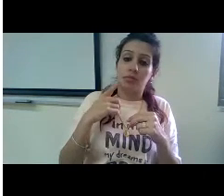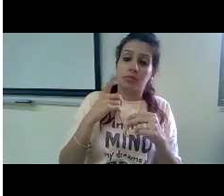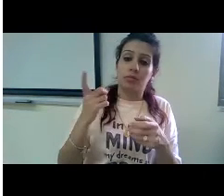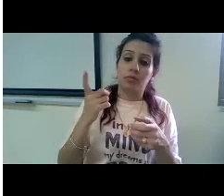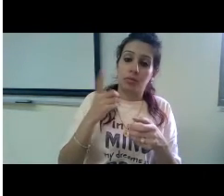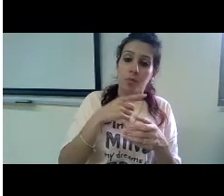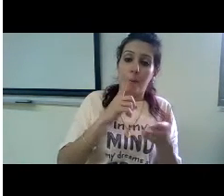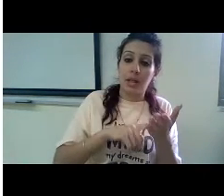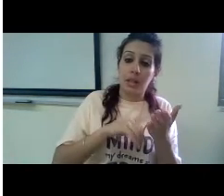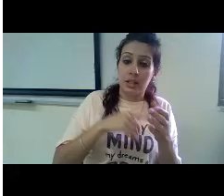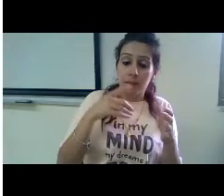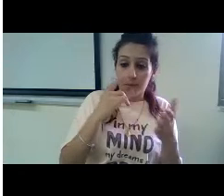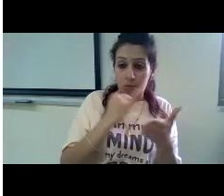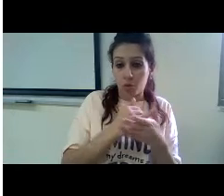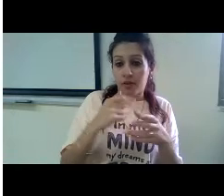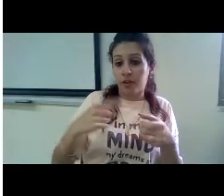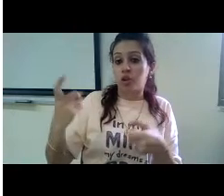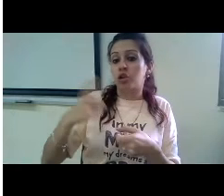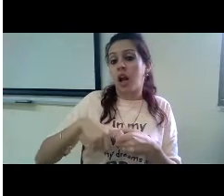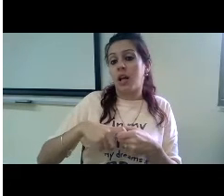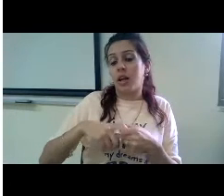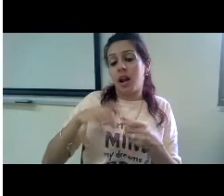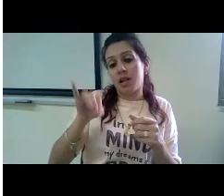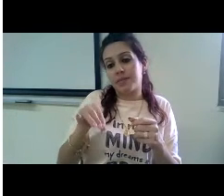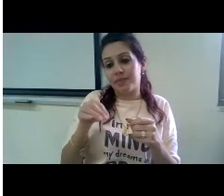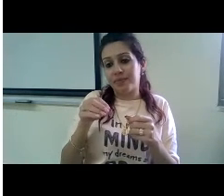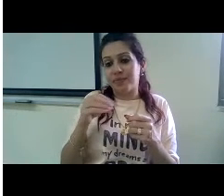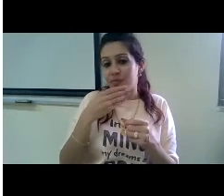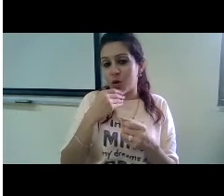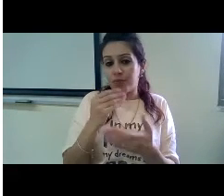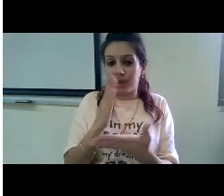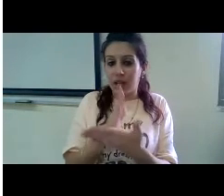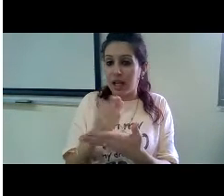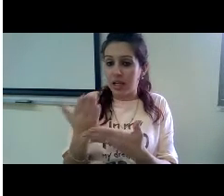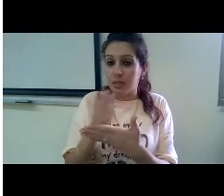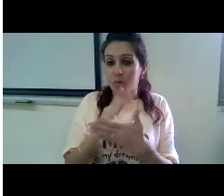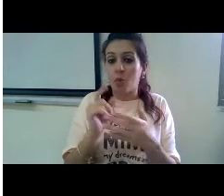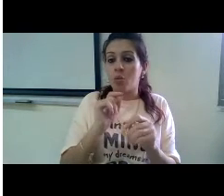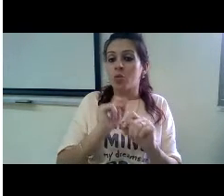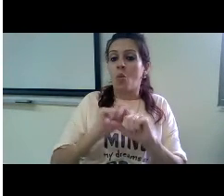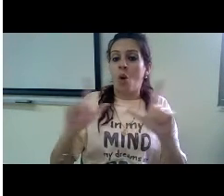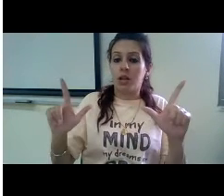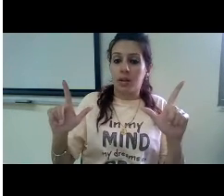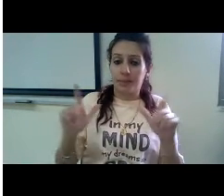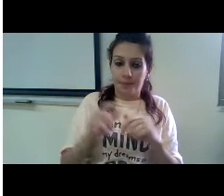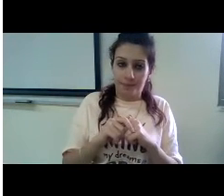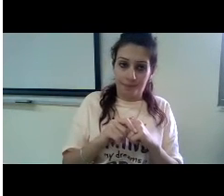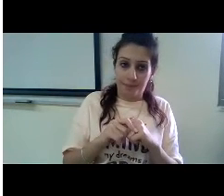What is very important to understand is to define the role of the school staff